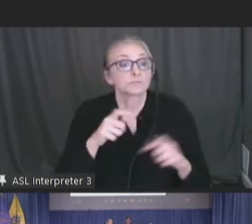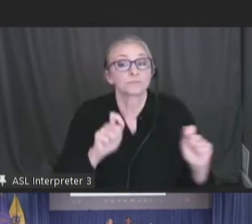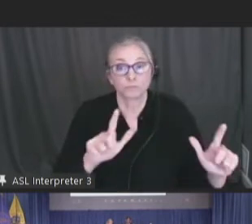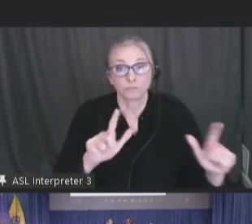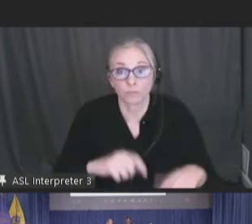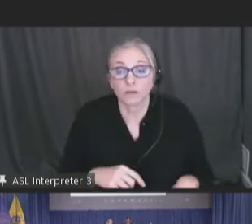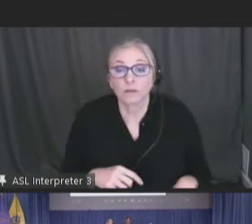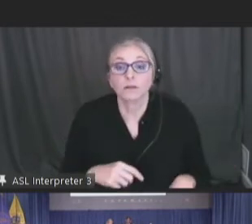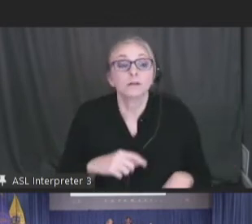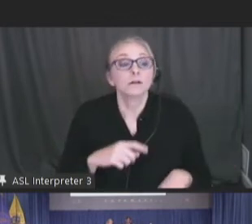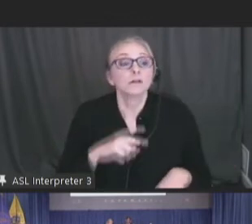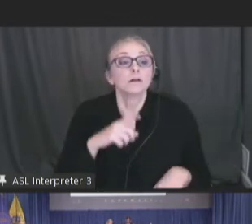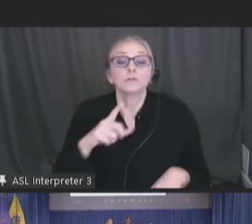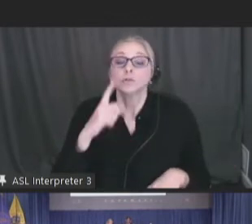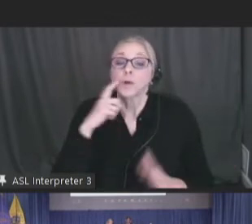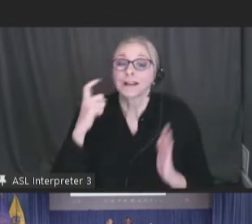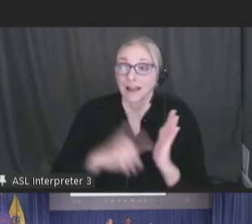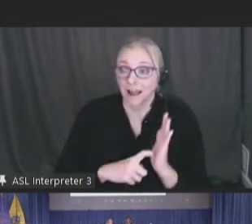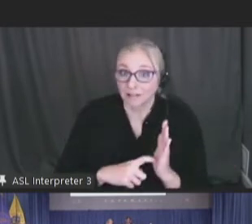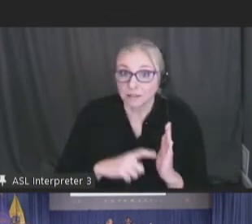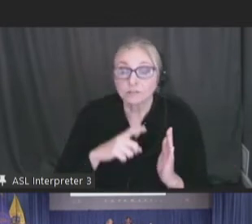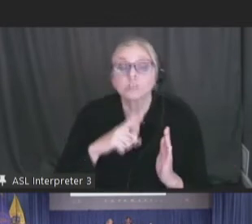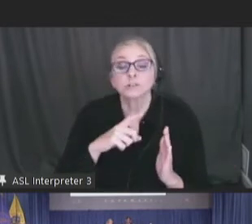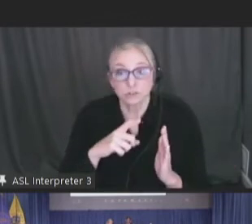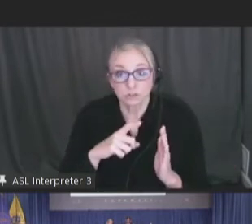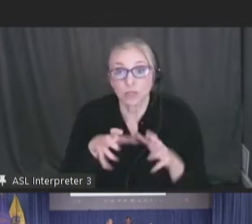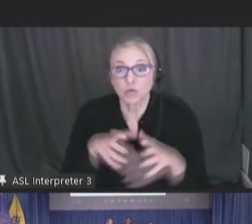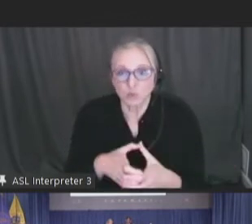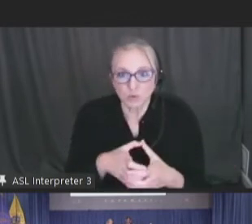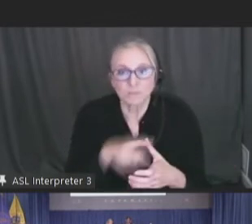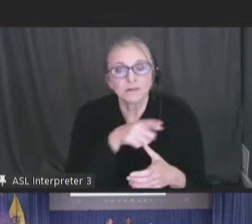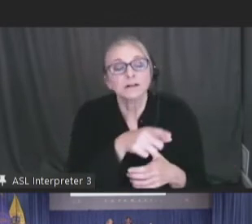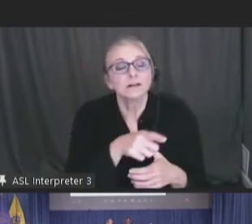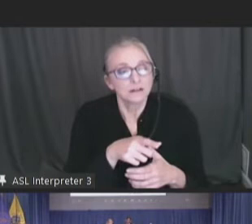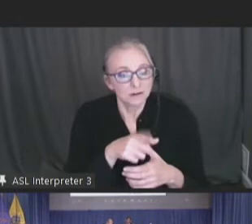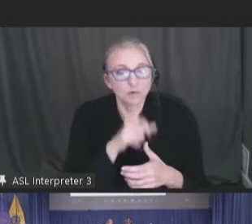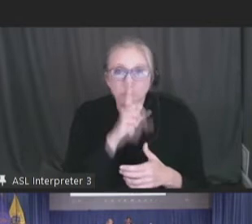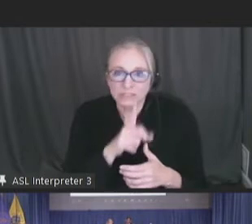And just to acknowledge the group, I want to particularly mention,